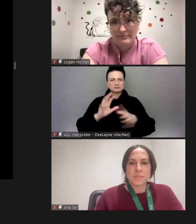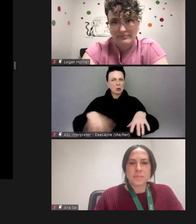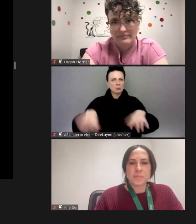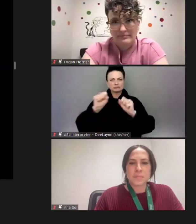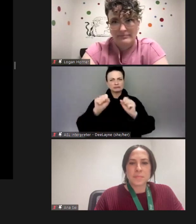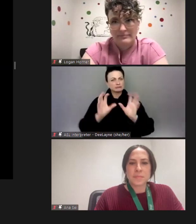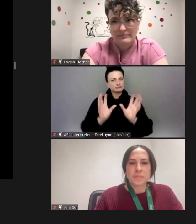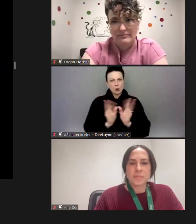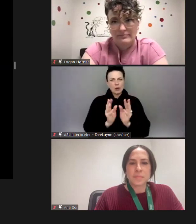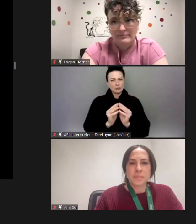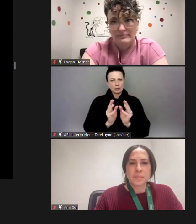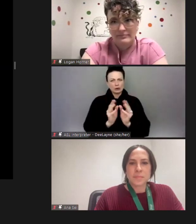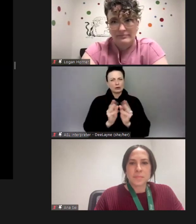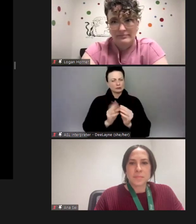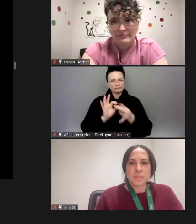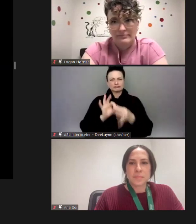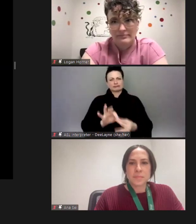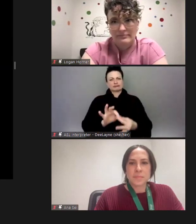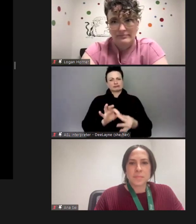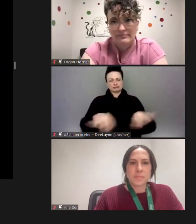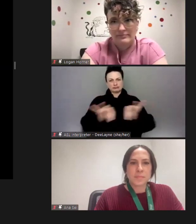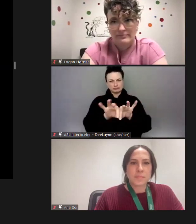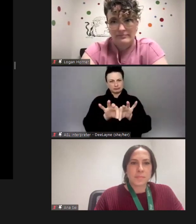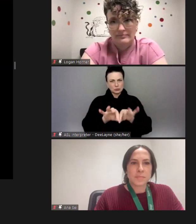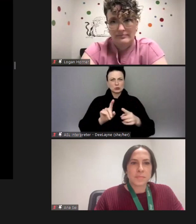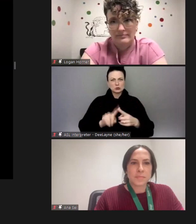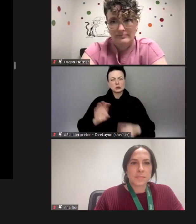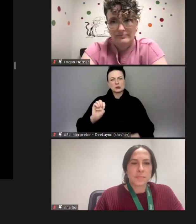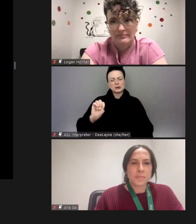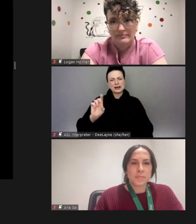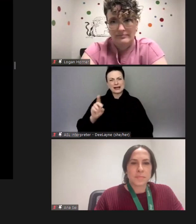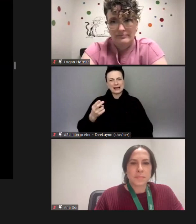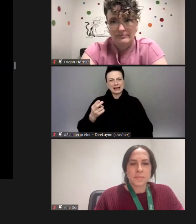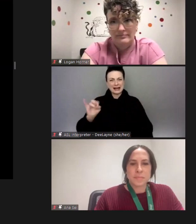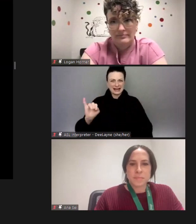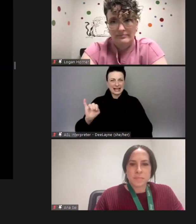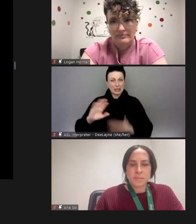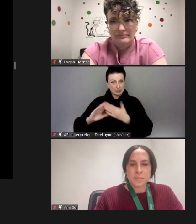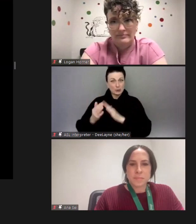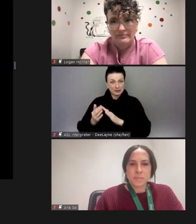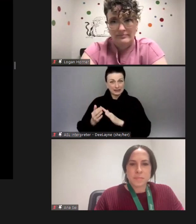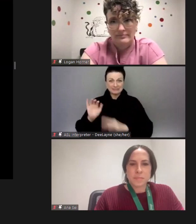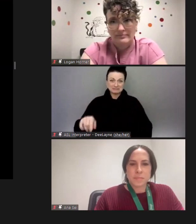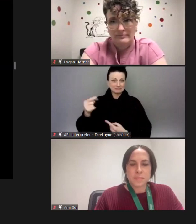relevance to the Eddie community and